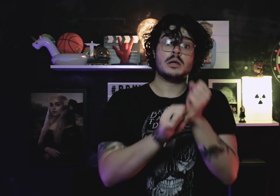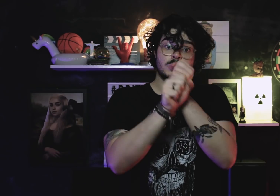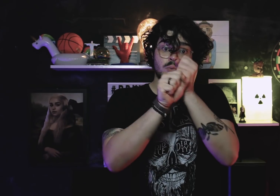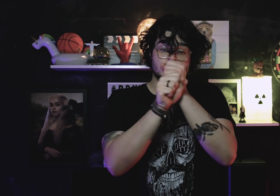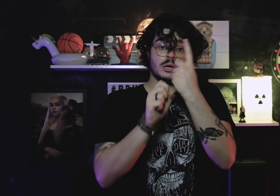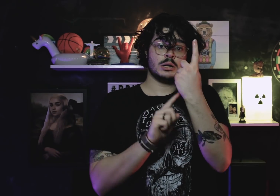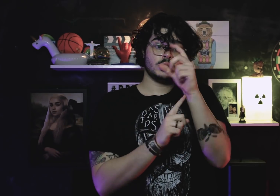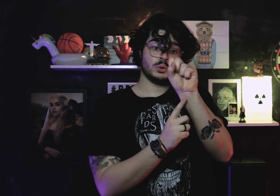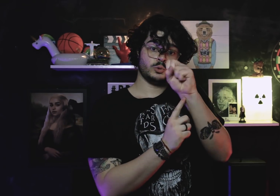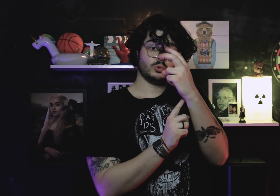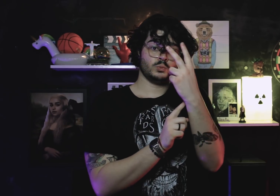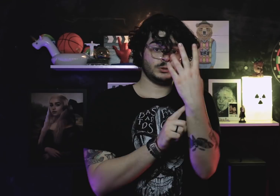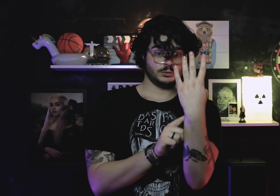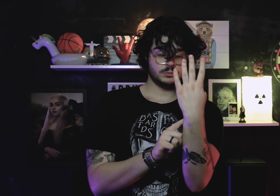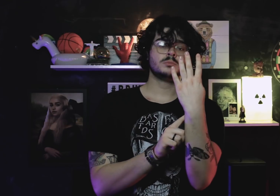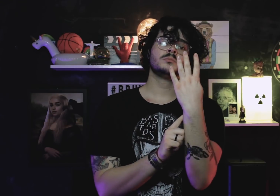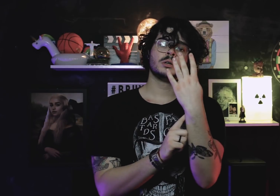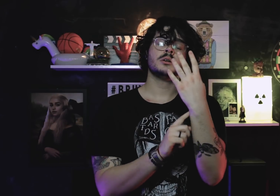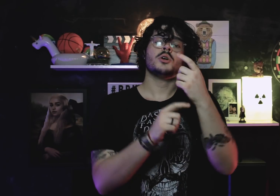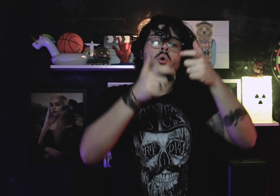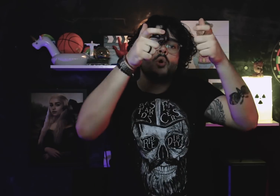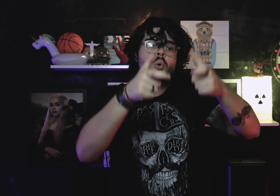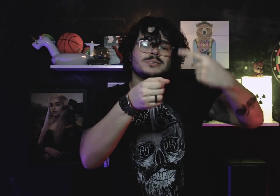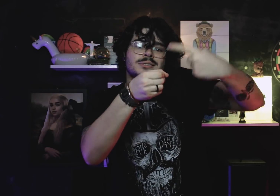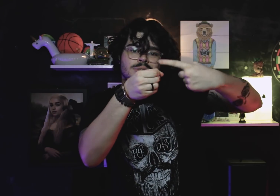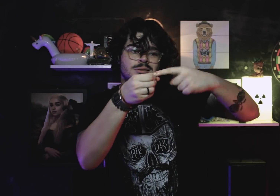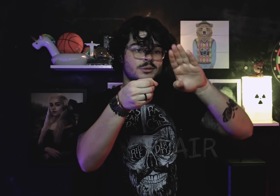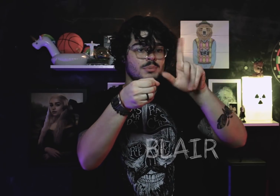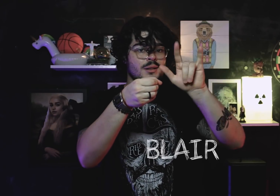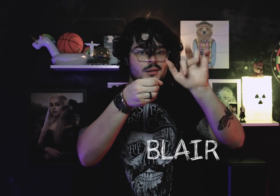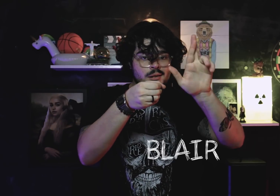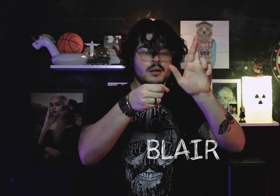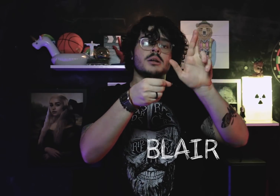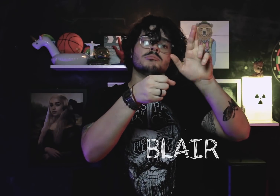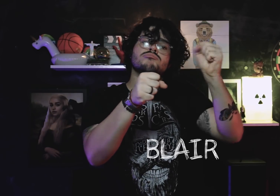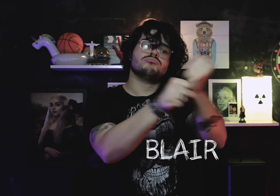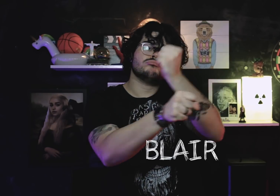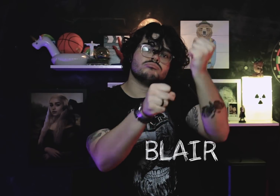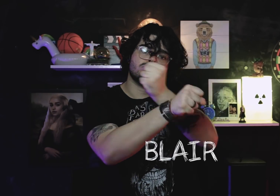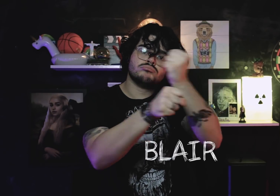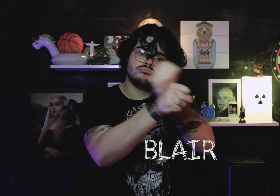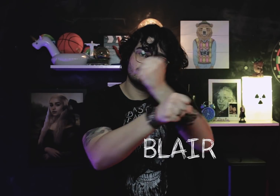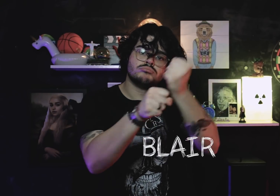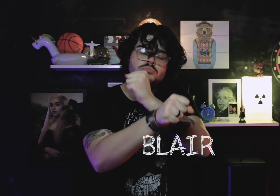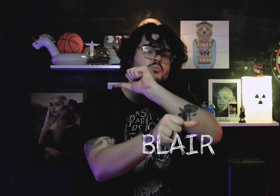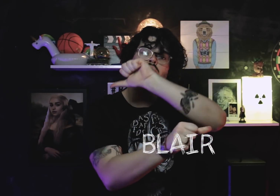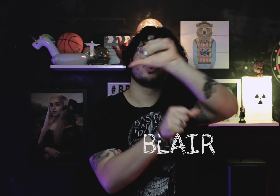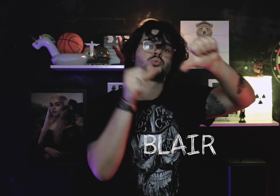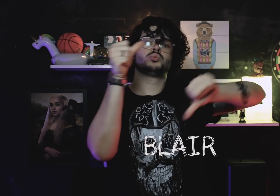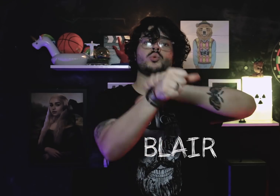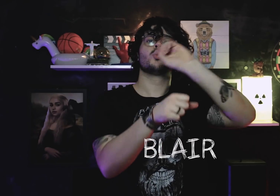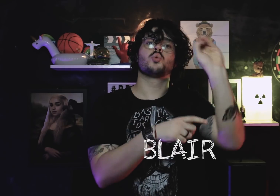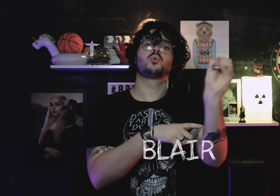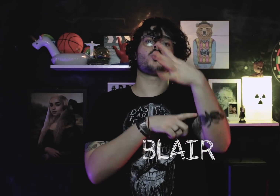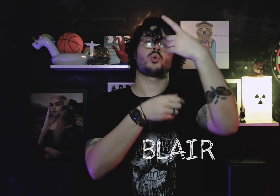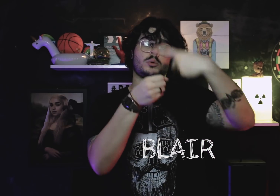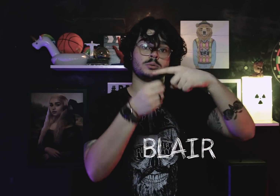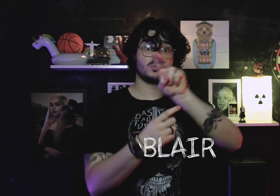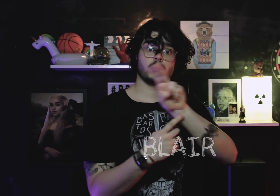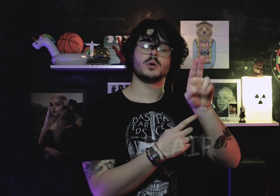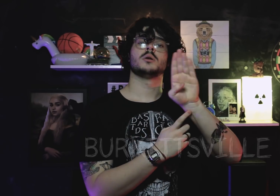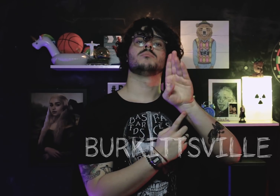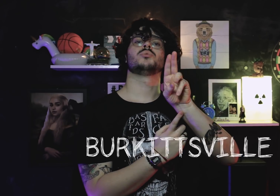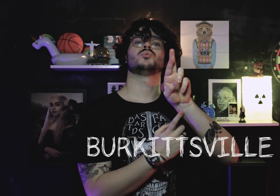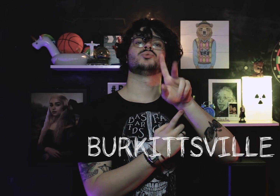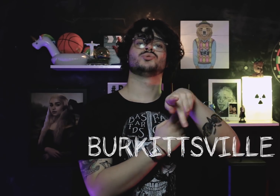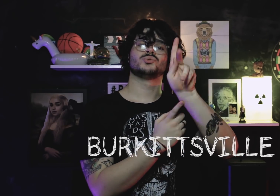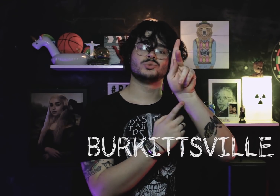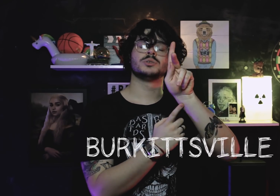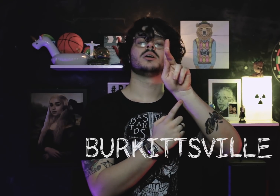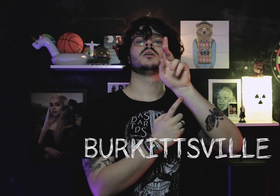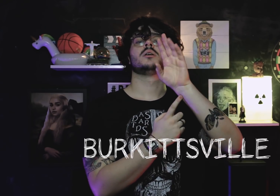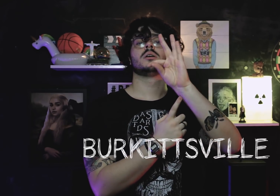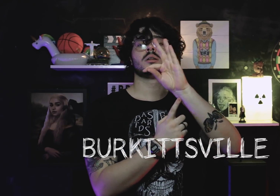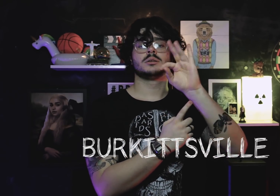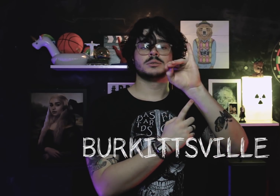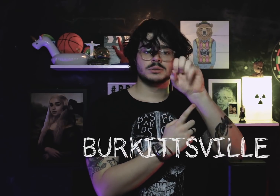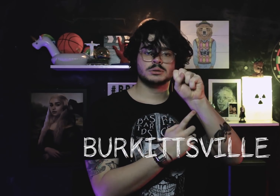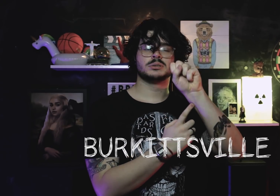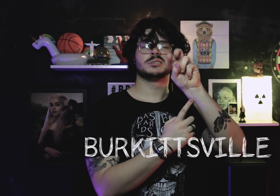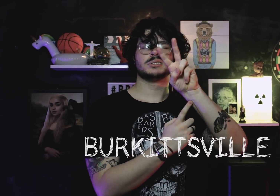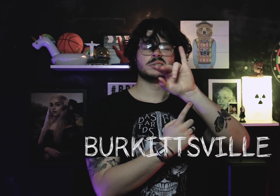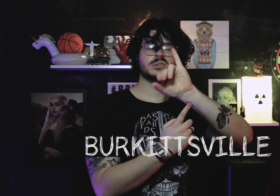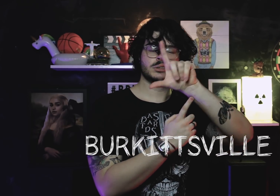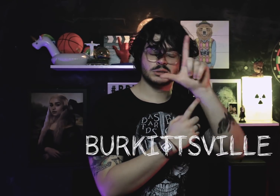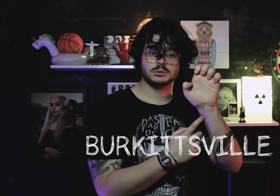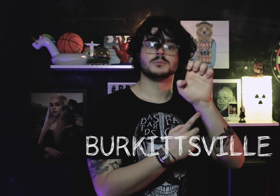In 1824, a new city was built on the spot, now named Burkittsville.